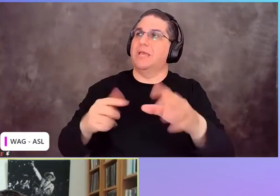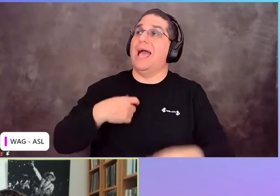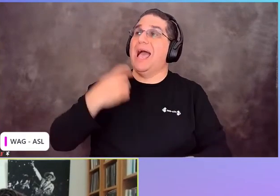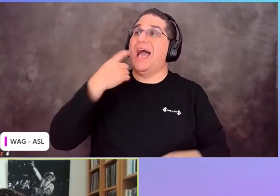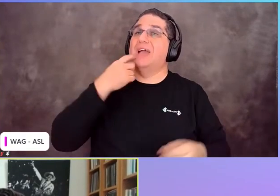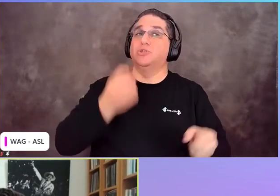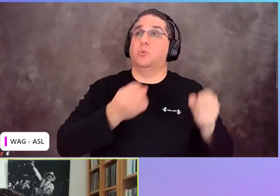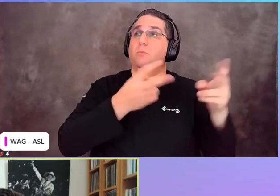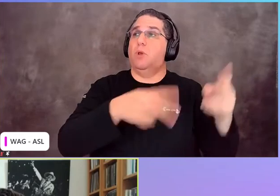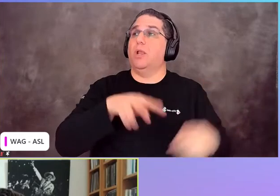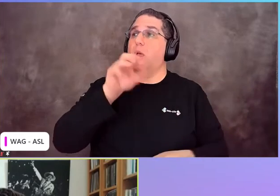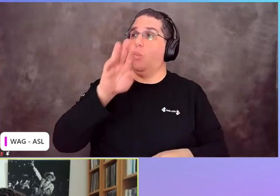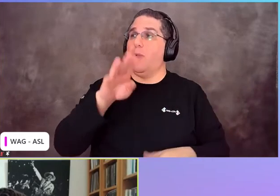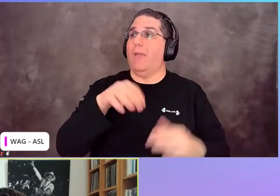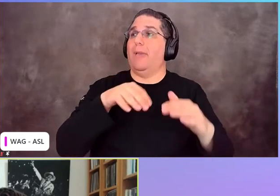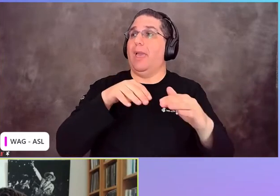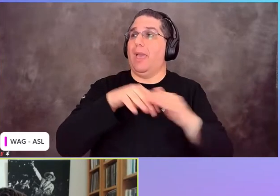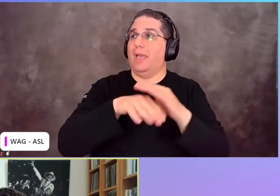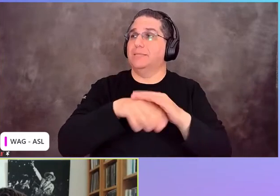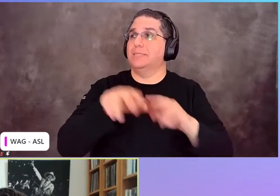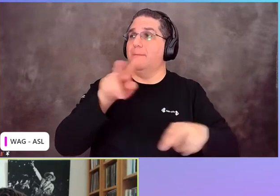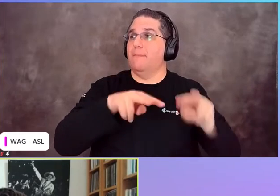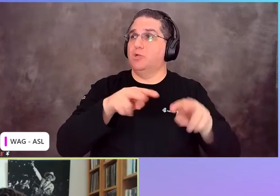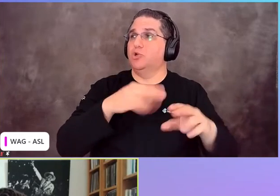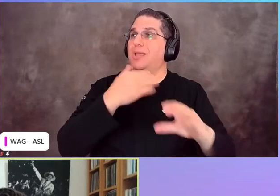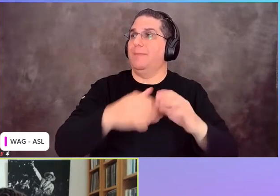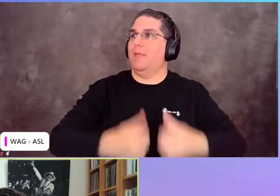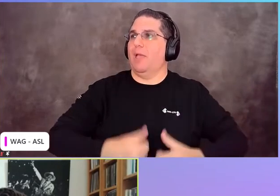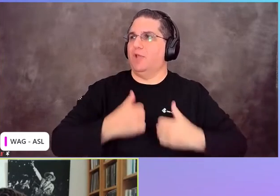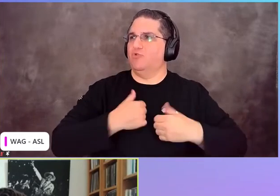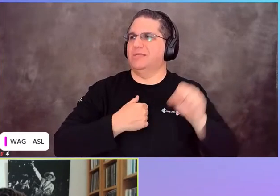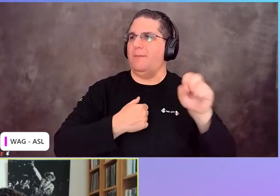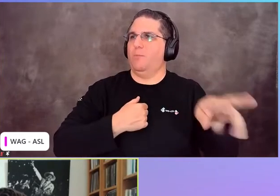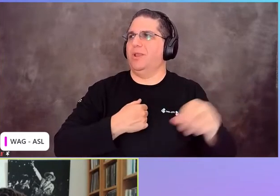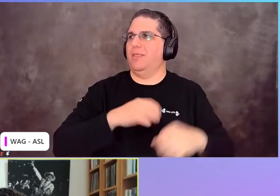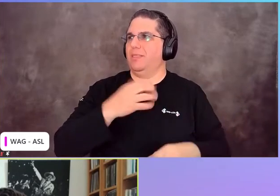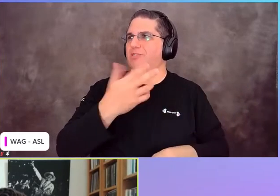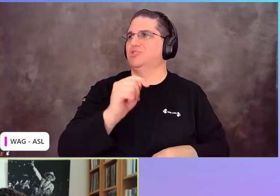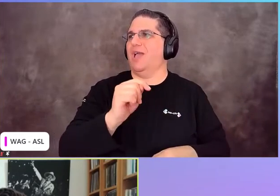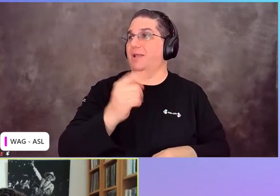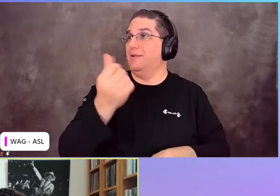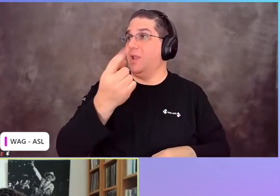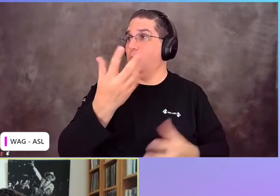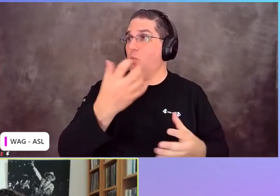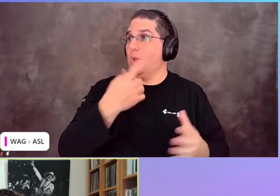good. The public body just has to copy it.